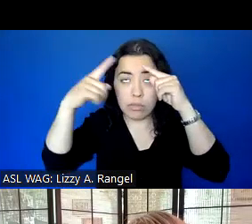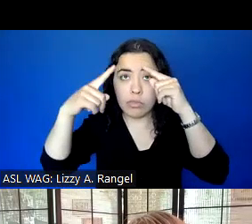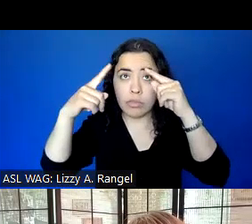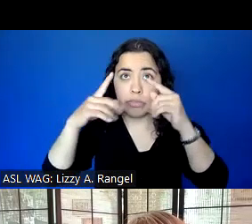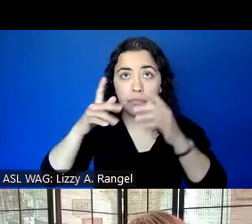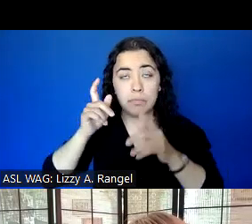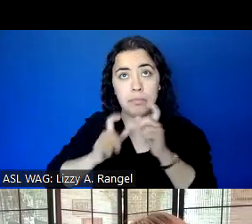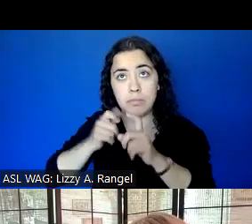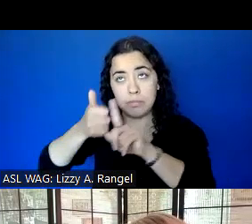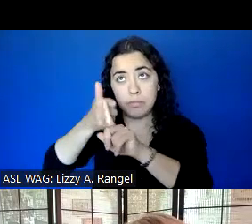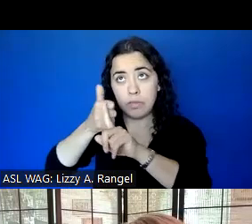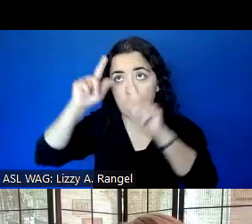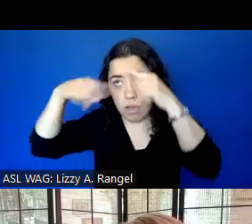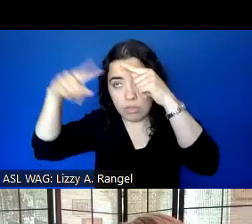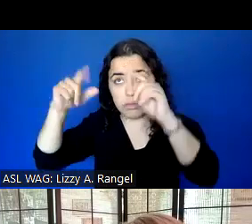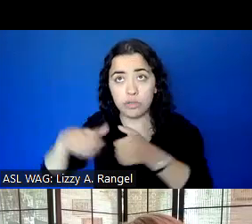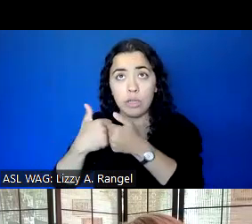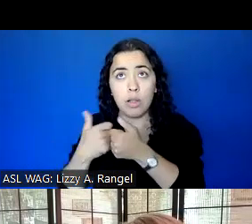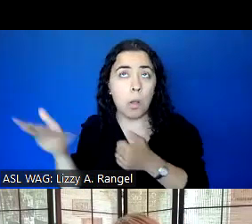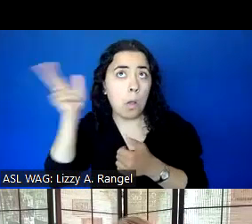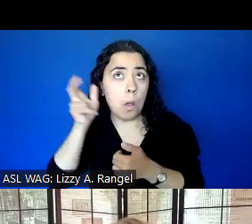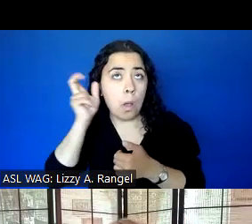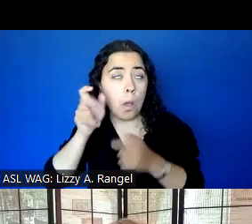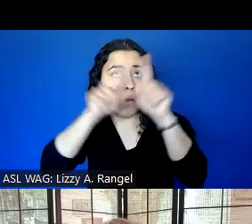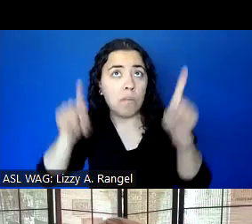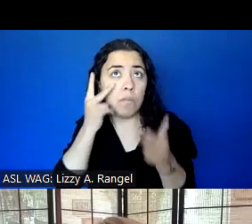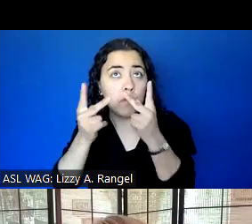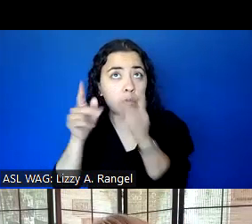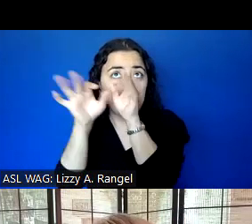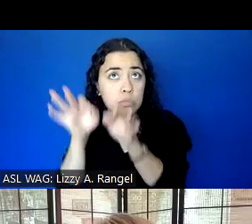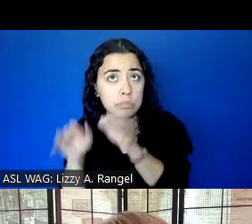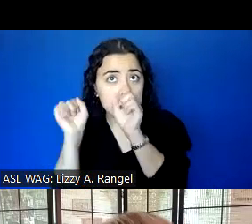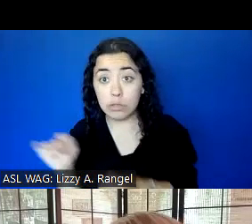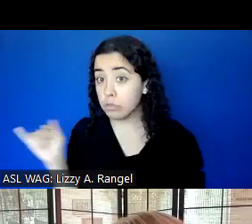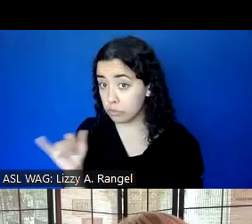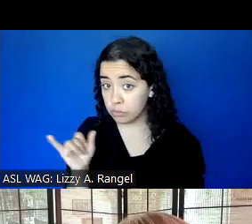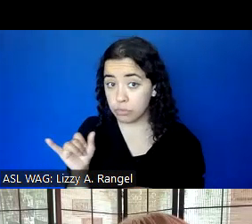have in learning and communicating and being able to function on the Web. User agents.